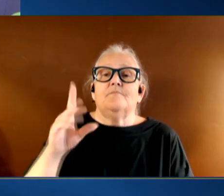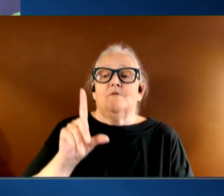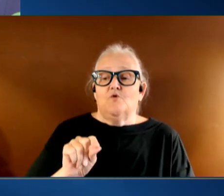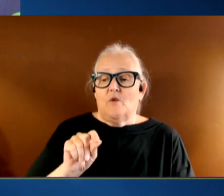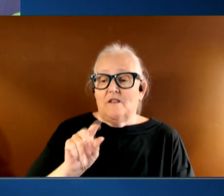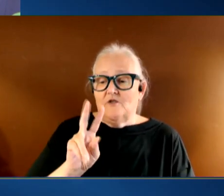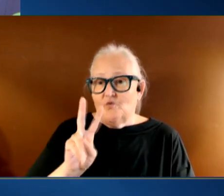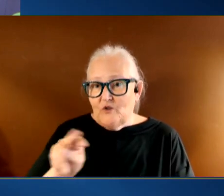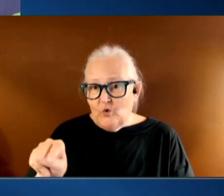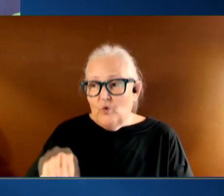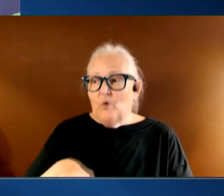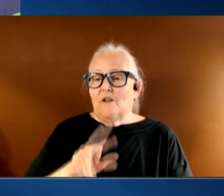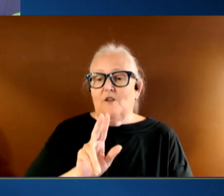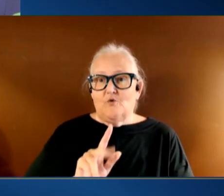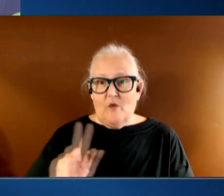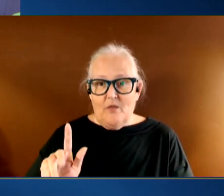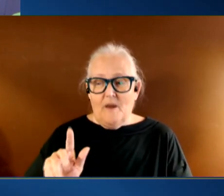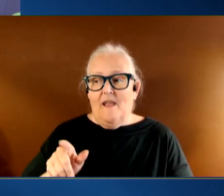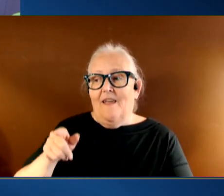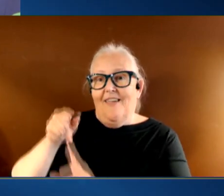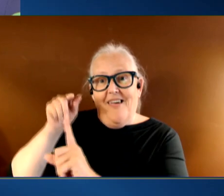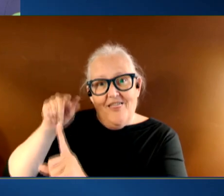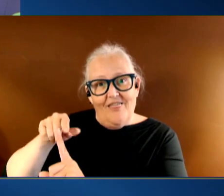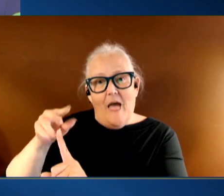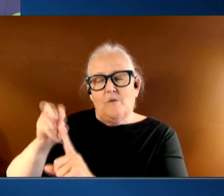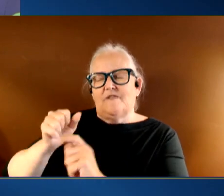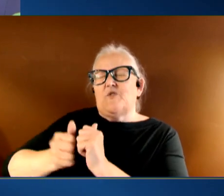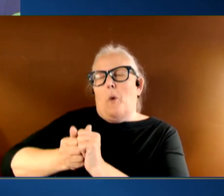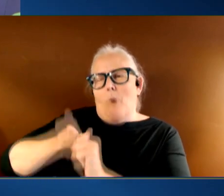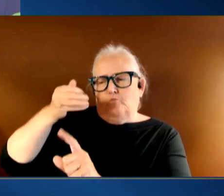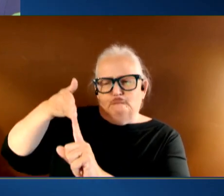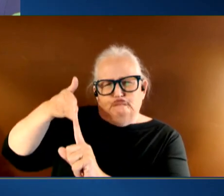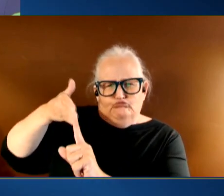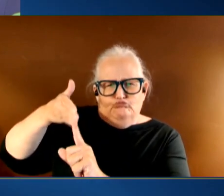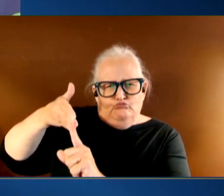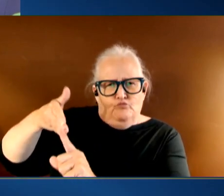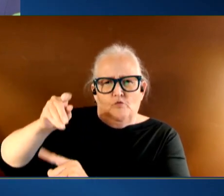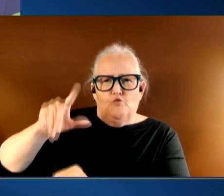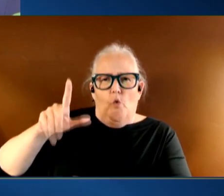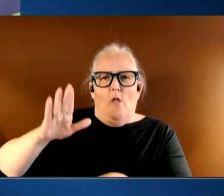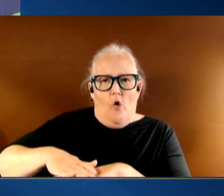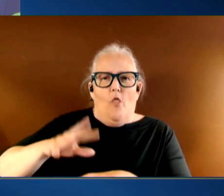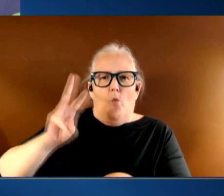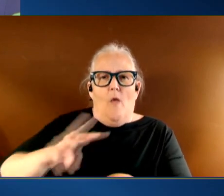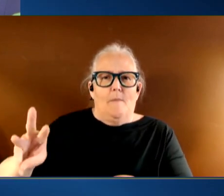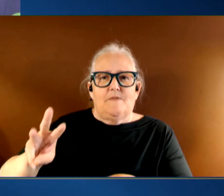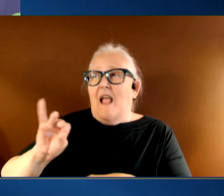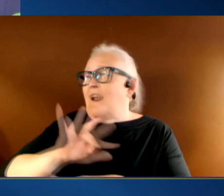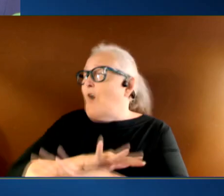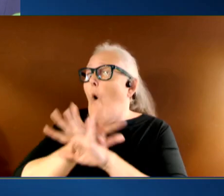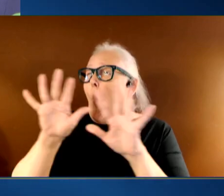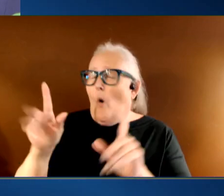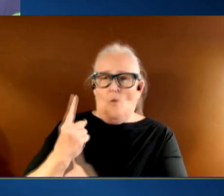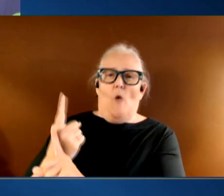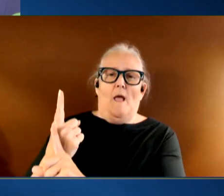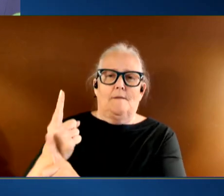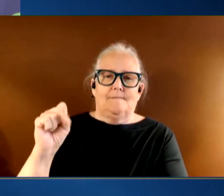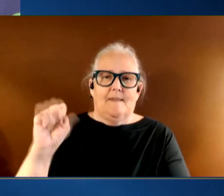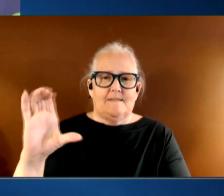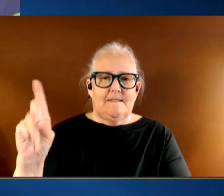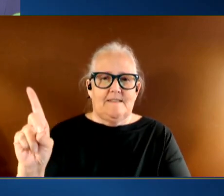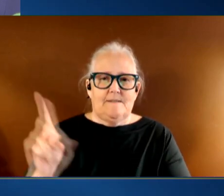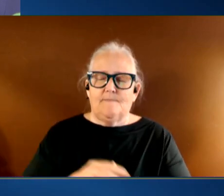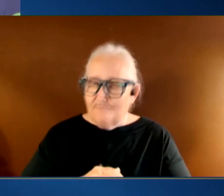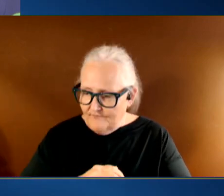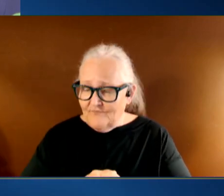it was the most heavily used tool on that site. And even in -- right now, in 2024, every month,